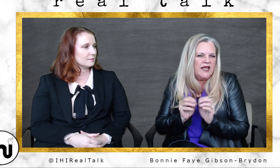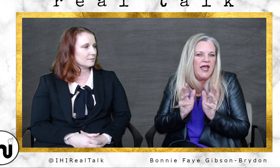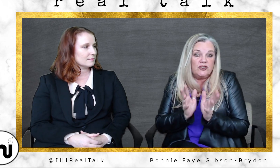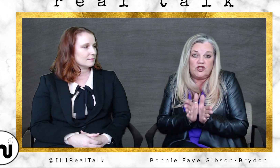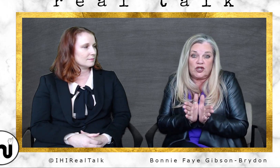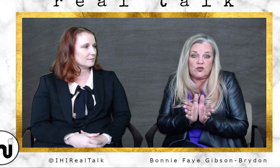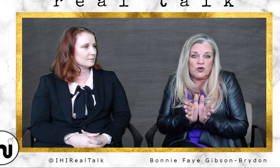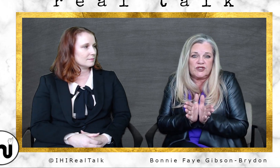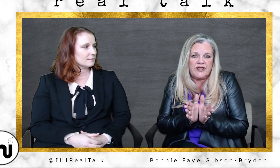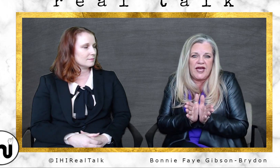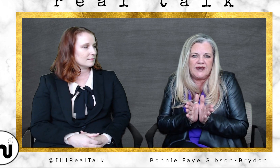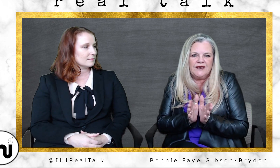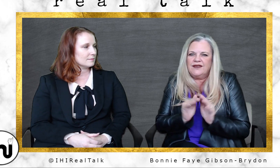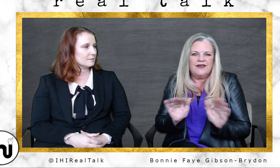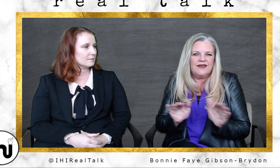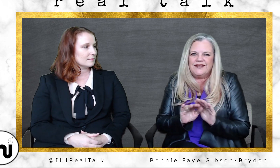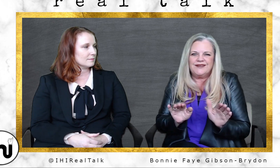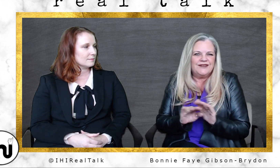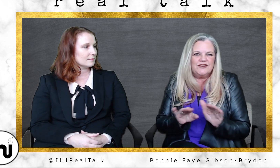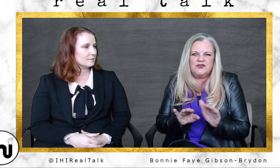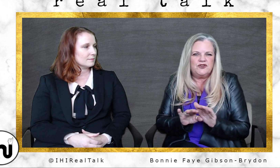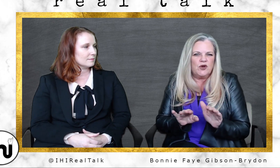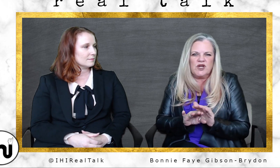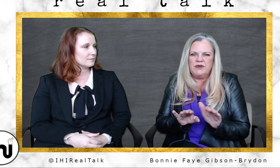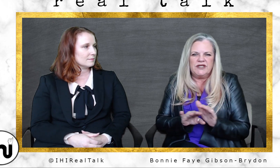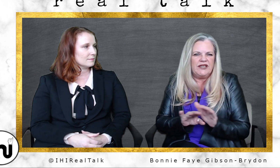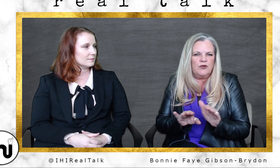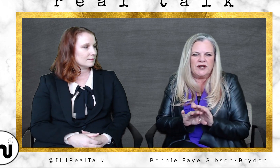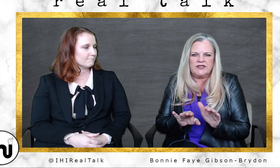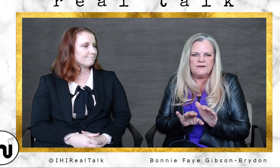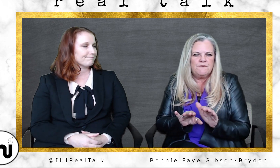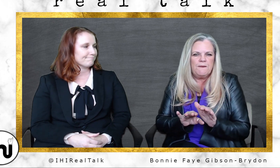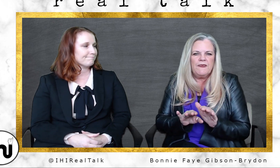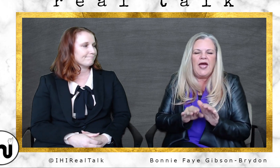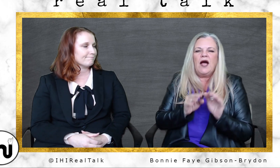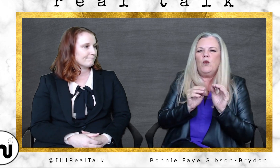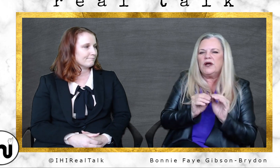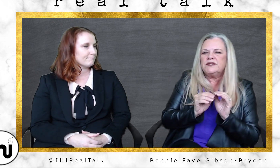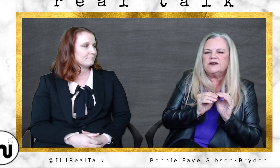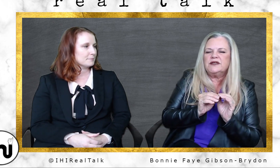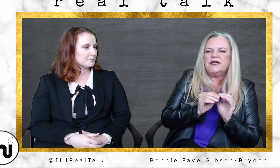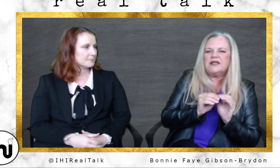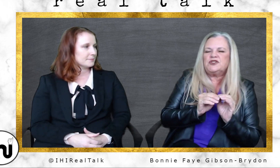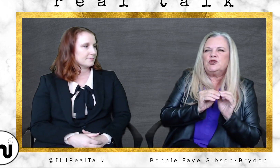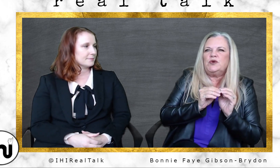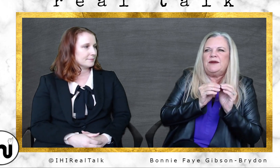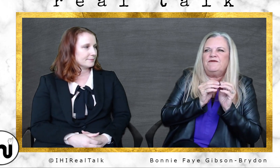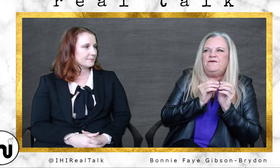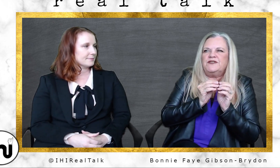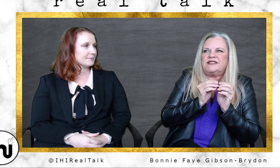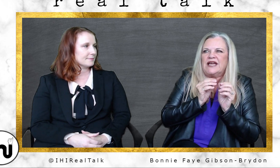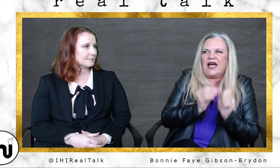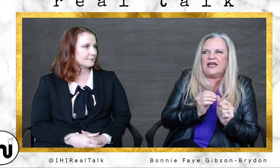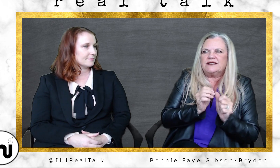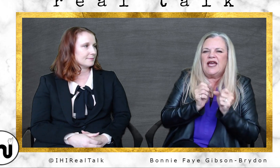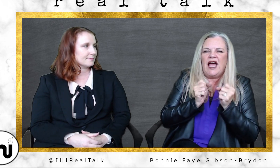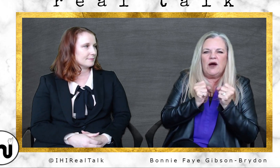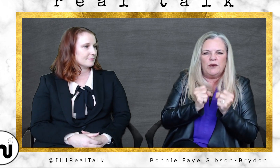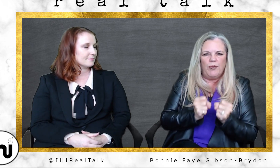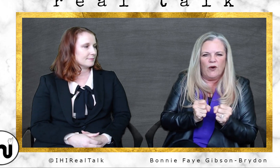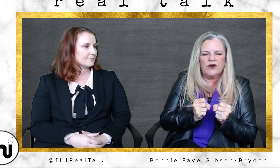just works that, don't come into legal please. I want to emphasize how important